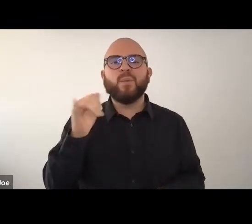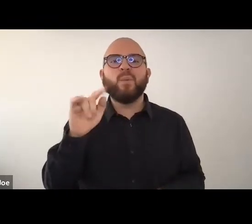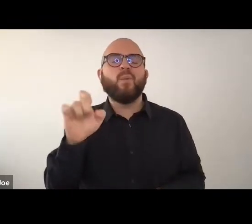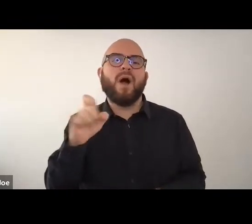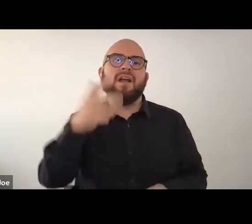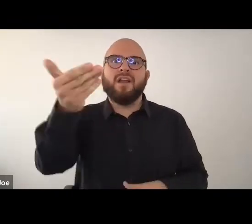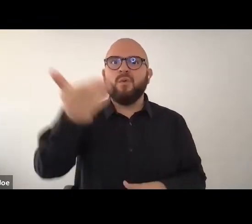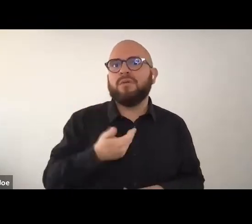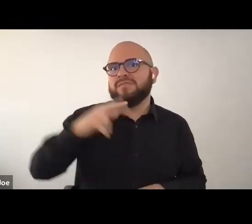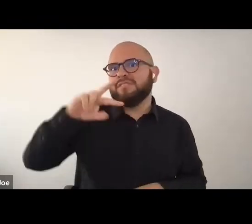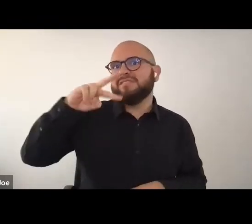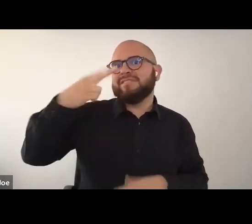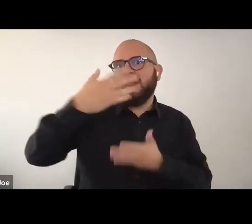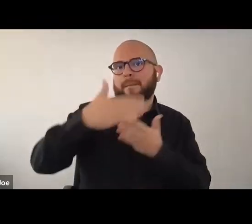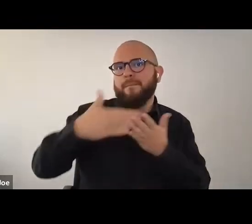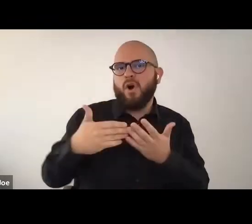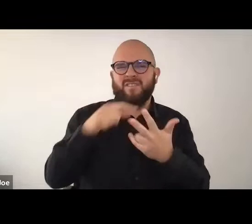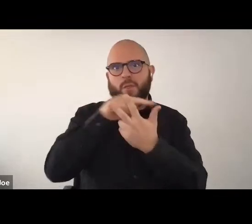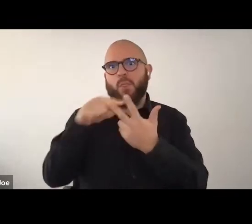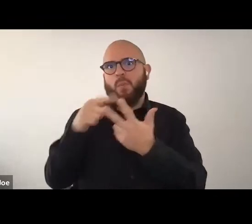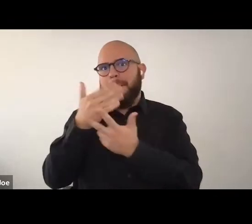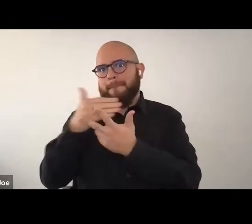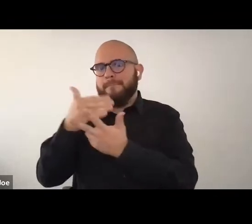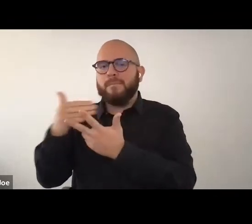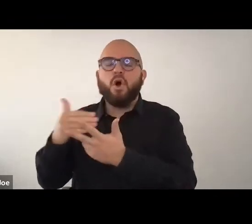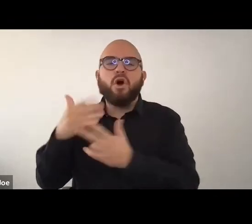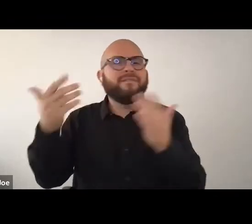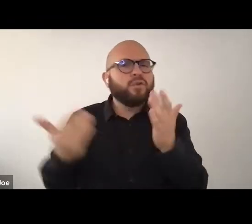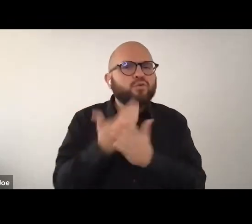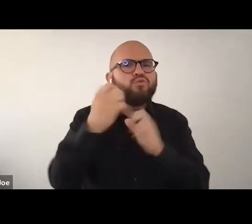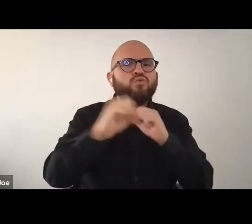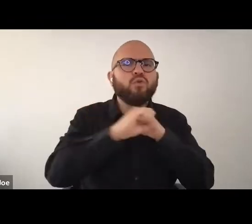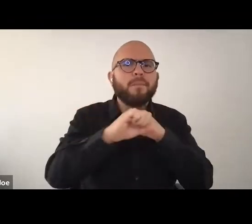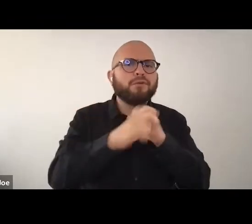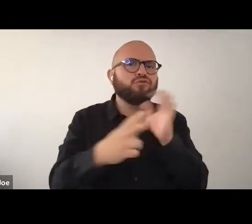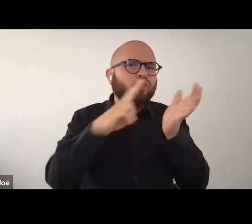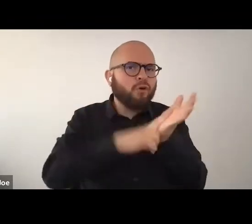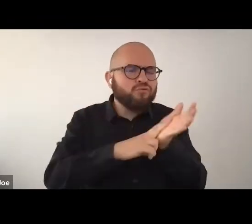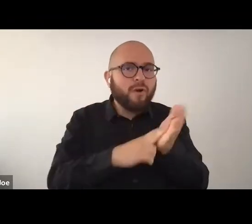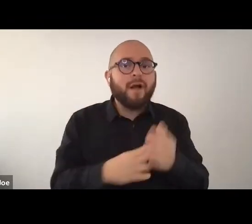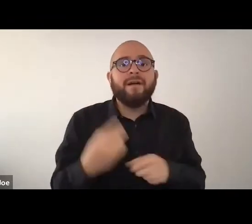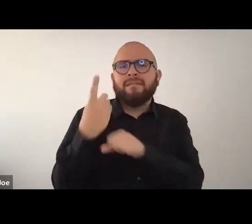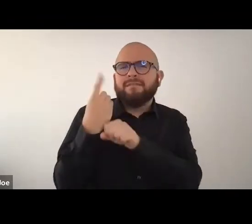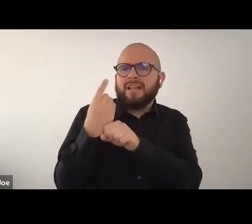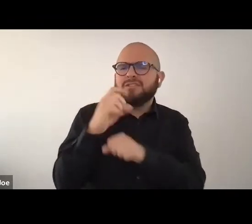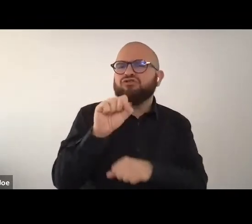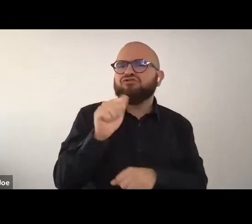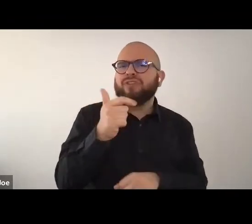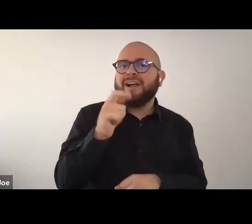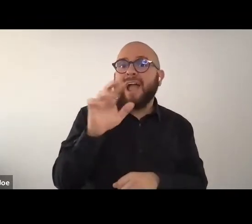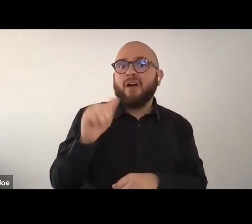of our three-part series on the new commercials contract. Last year, SAG-AFTRA members voted overwhelmingly